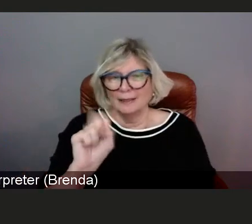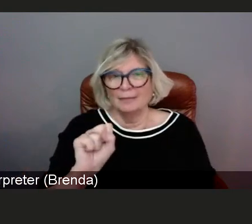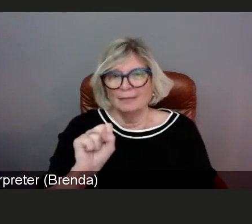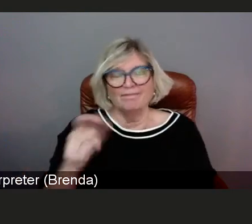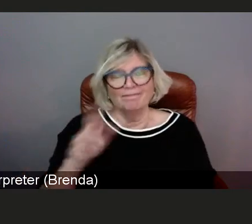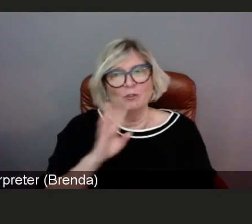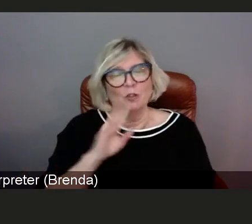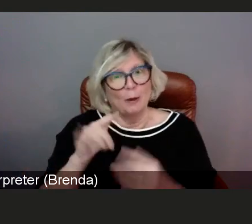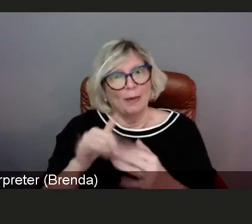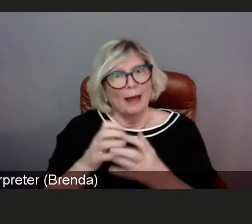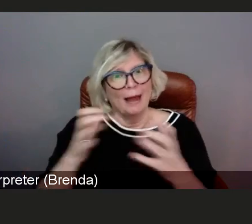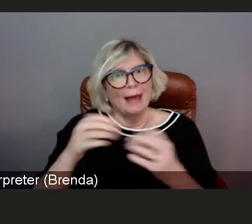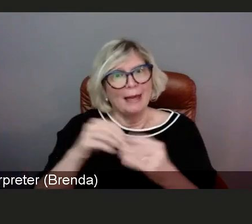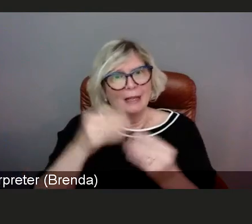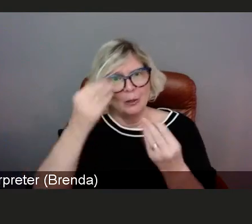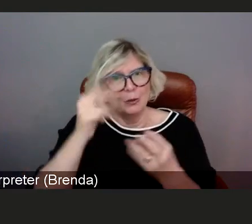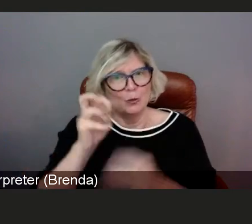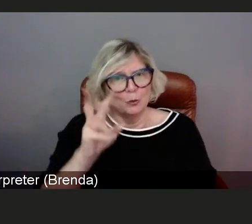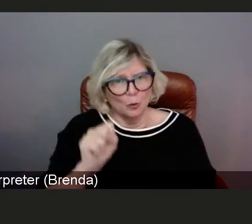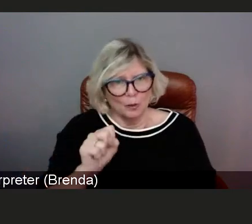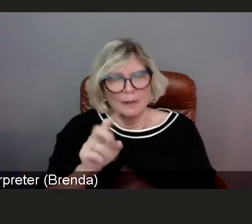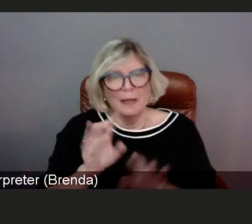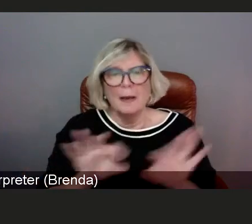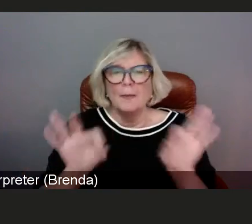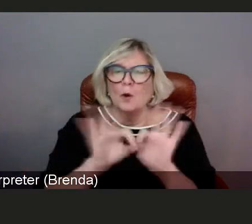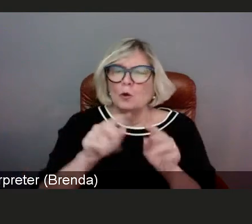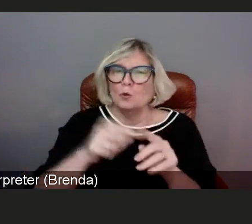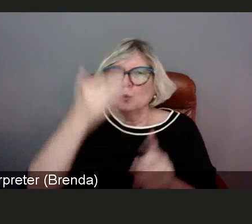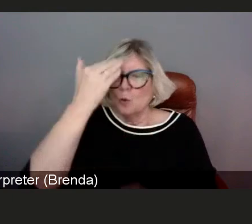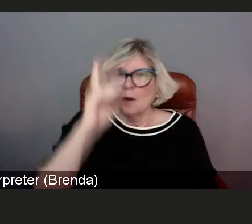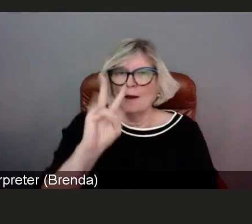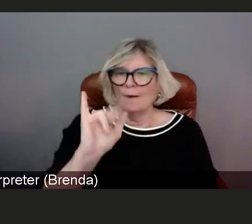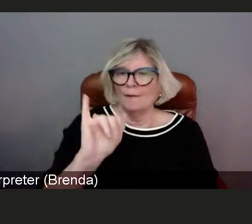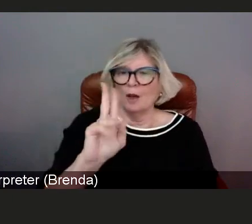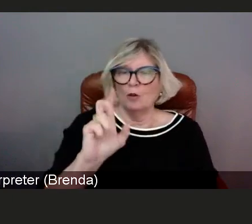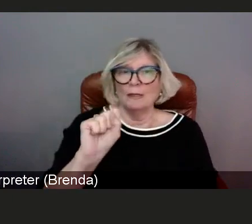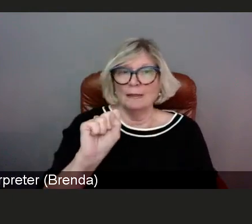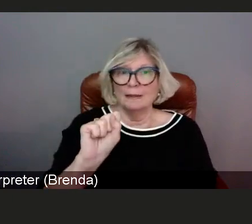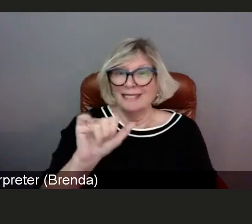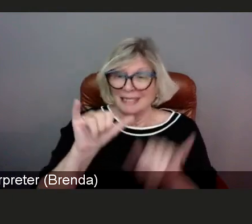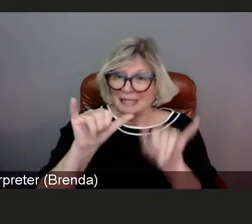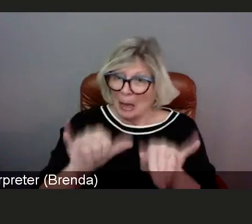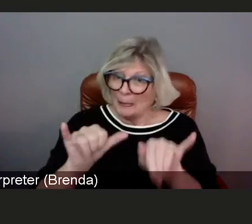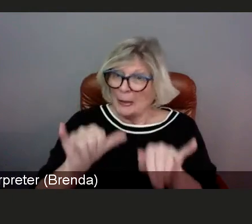It's important to know that viruses change over time. So all viruses do that.